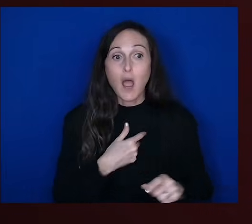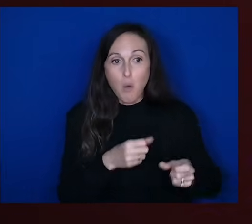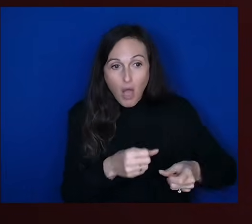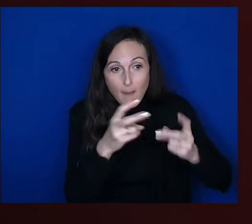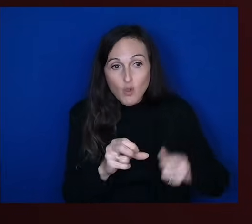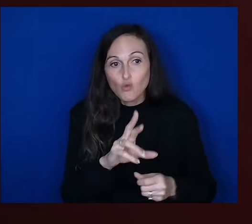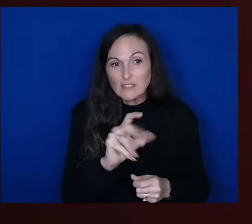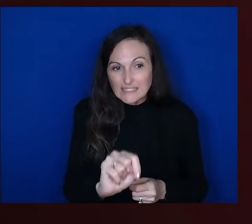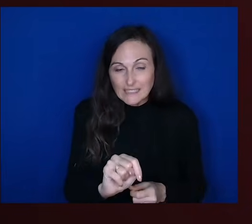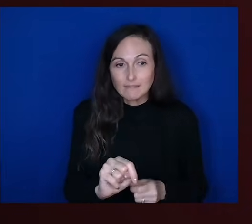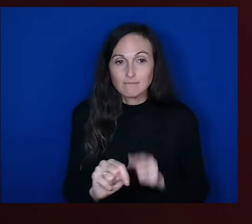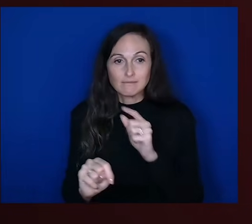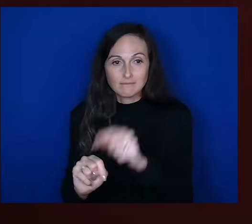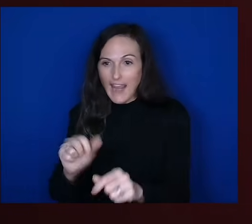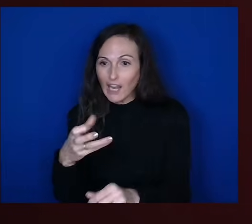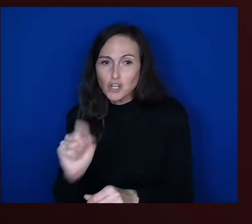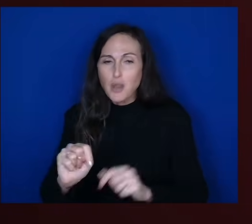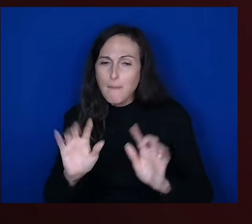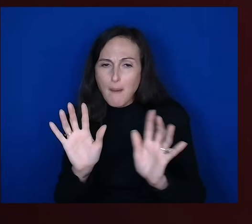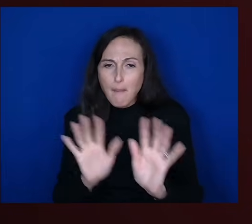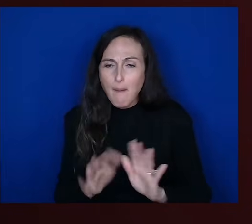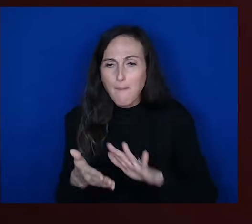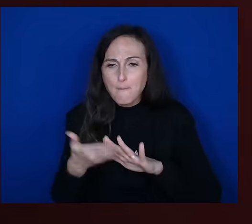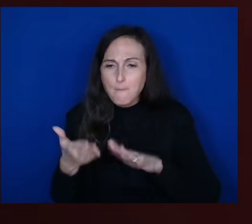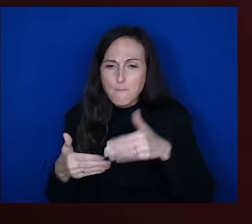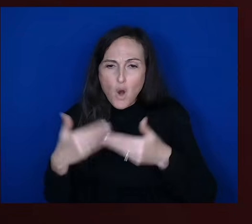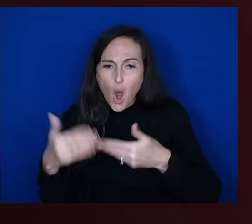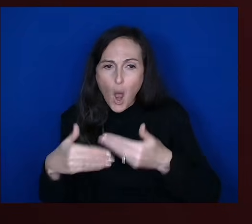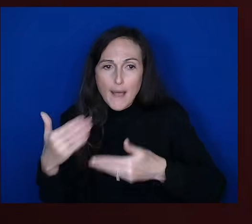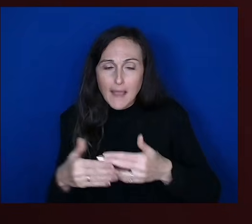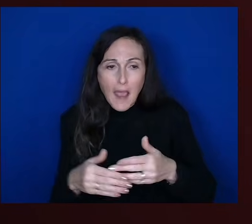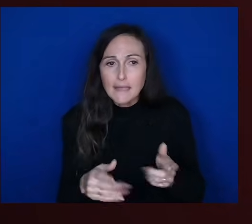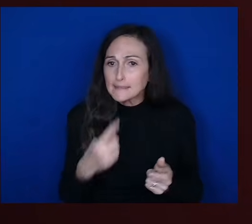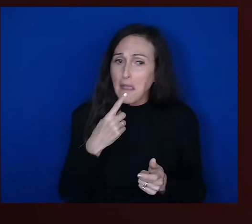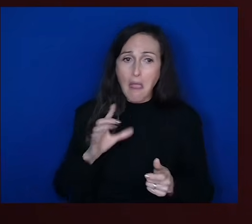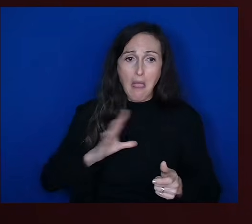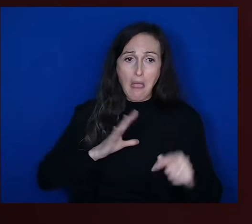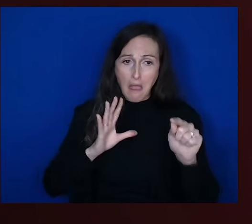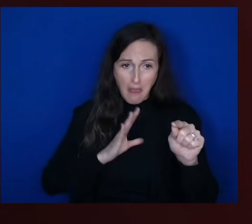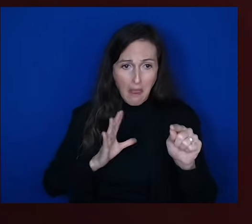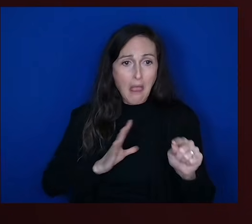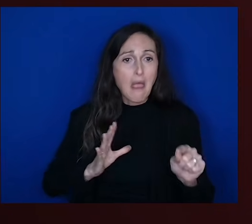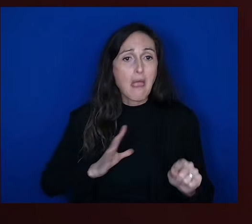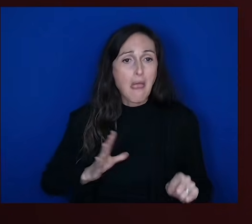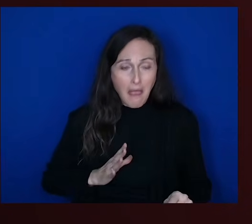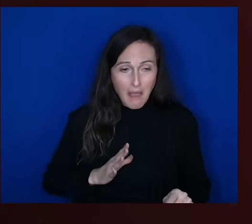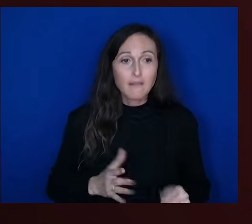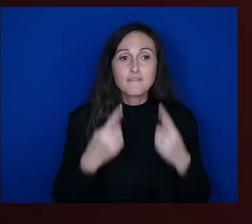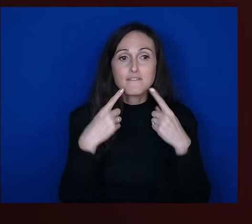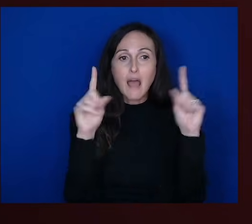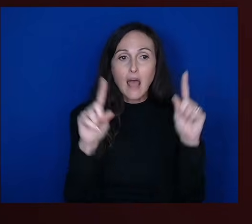they look fine," and then finally we're going to say, "Let's get an expense report built from these receipts."